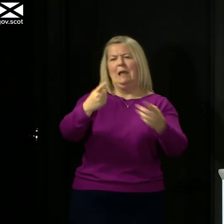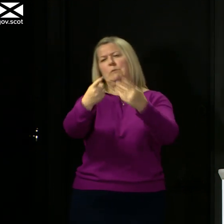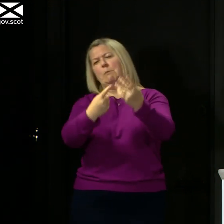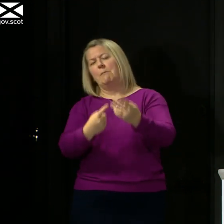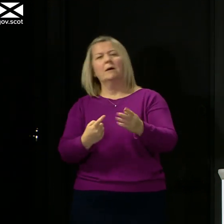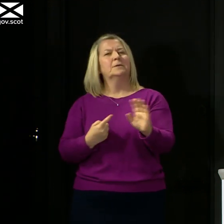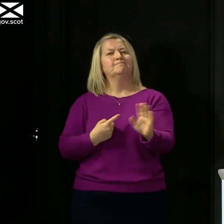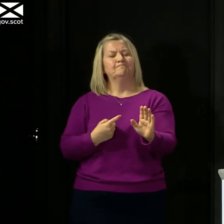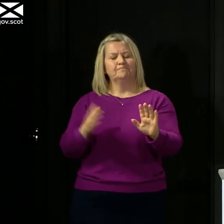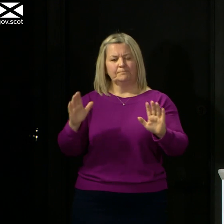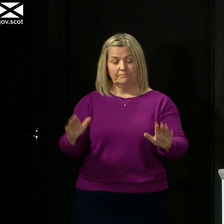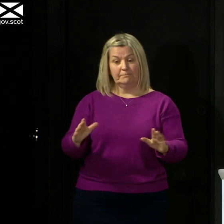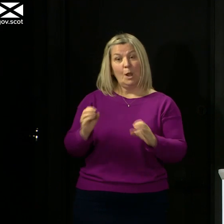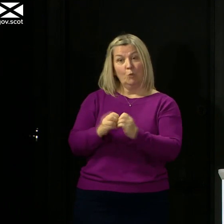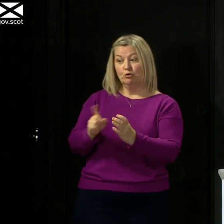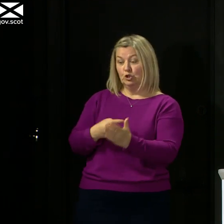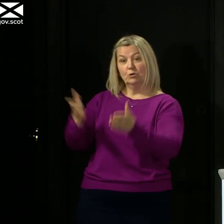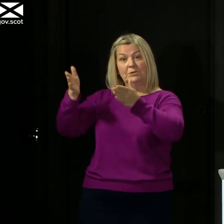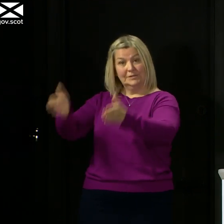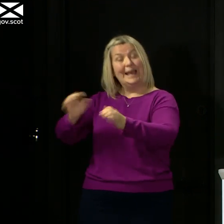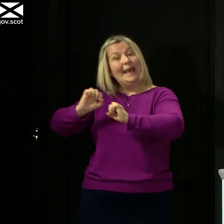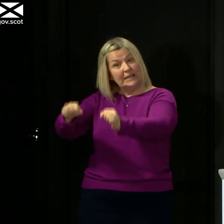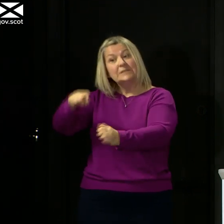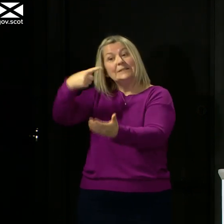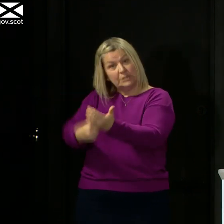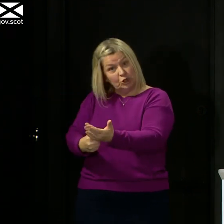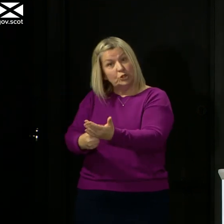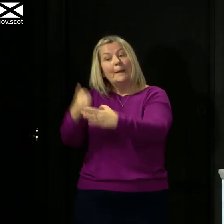Boris Johnson is taking decisions that he thinks are right based on the evidence he